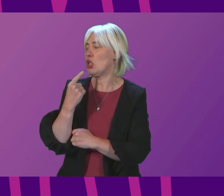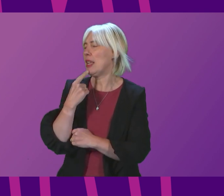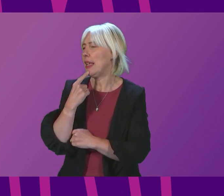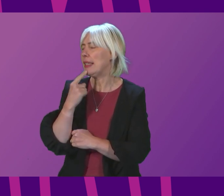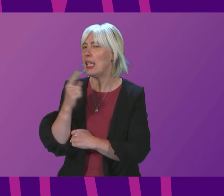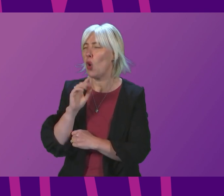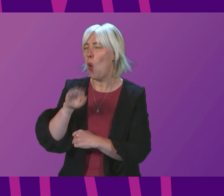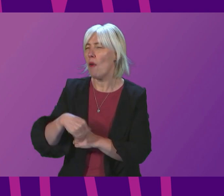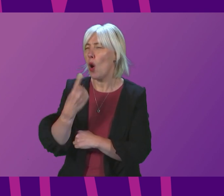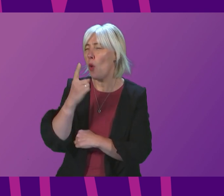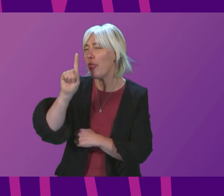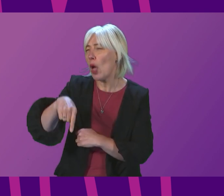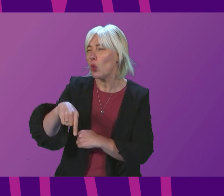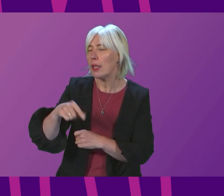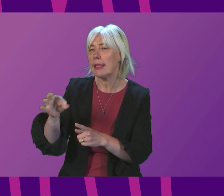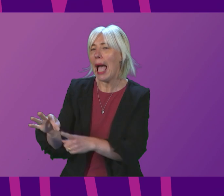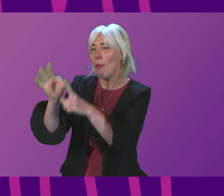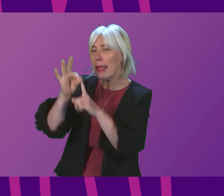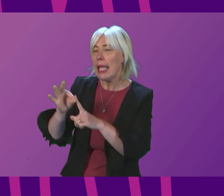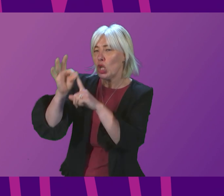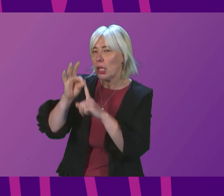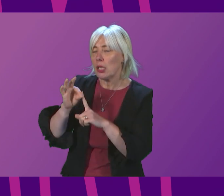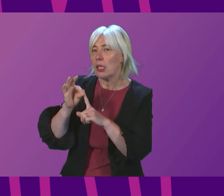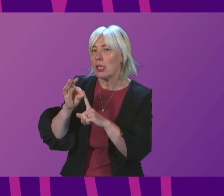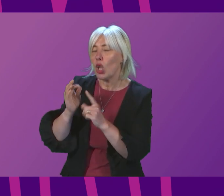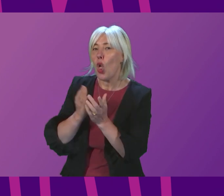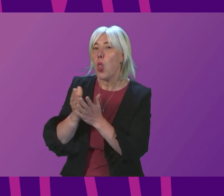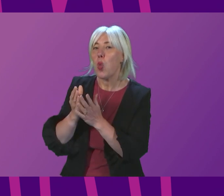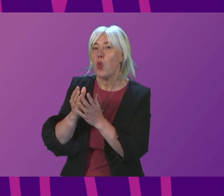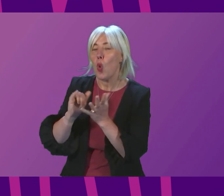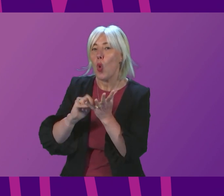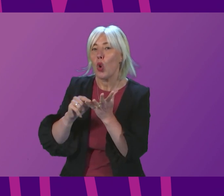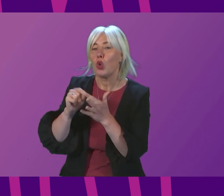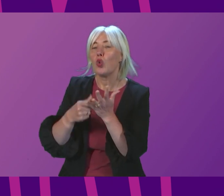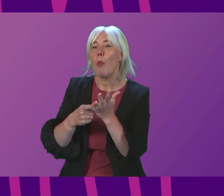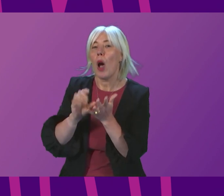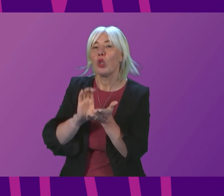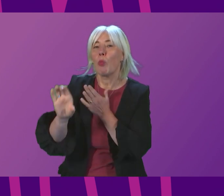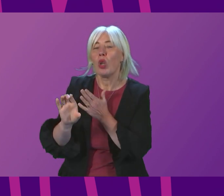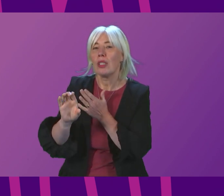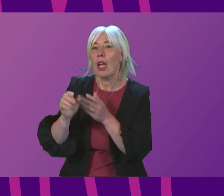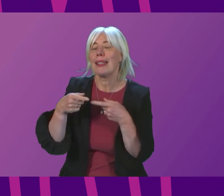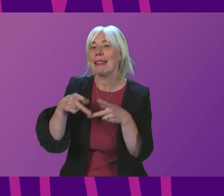than 1,000 applications had been made through the supersponsor scheme, and there had been